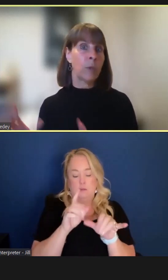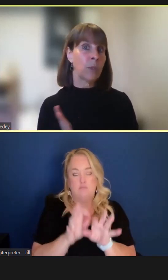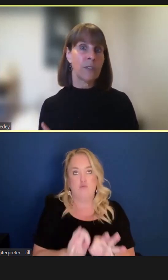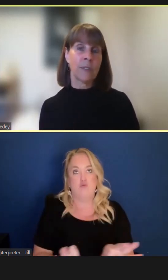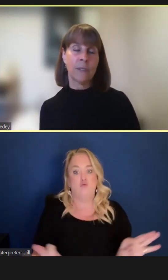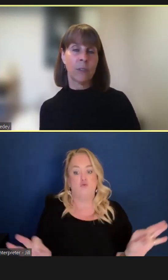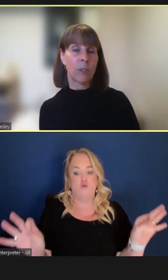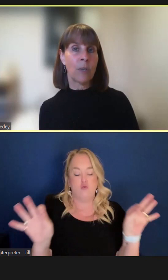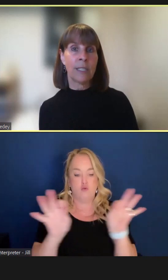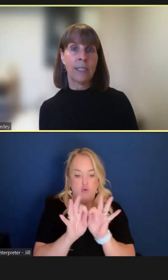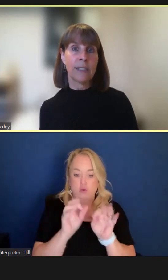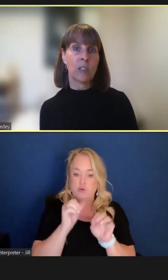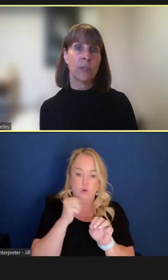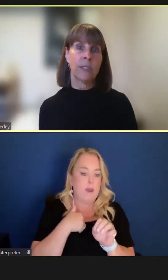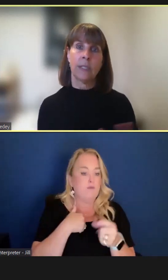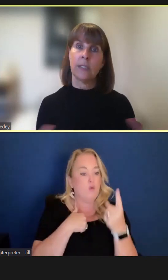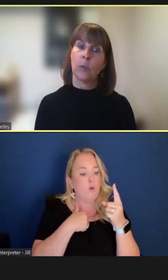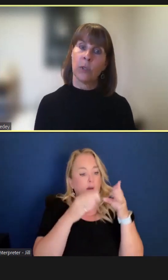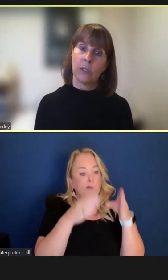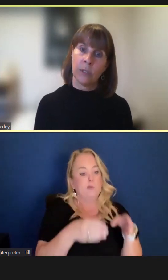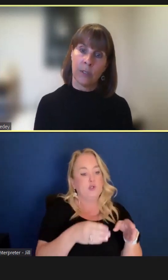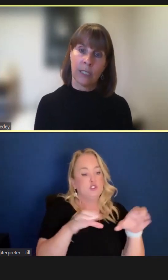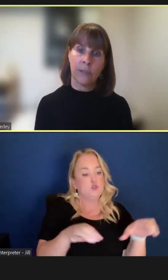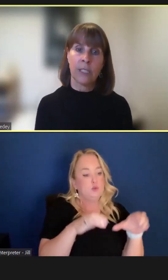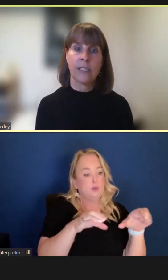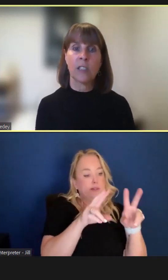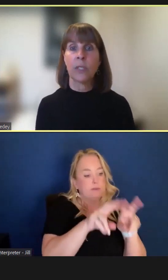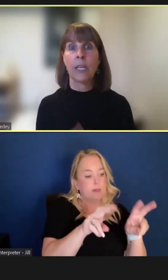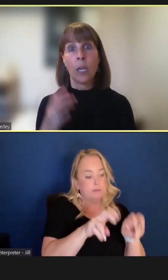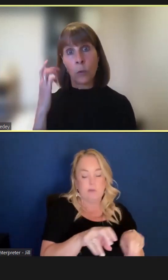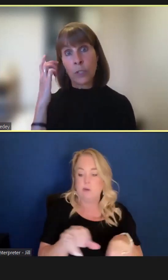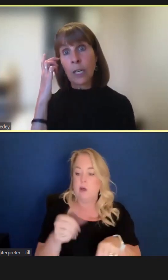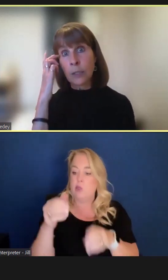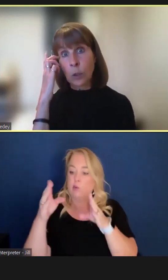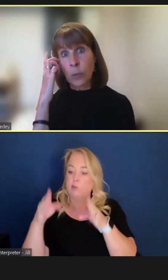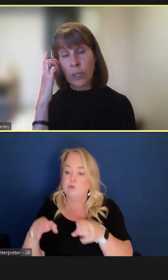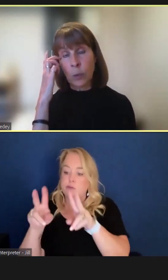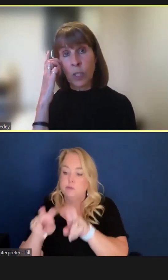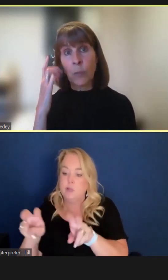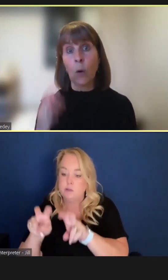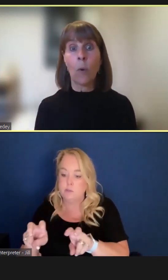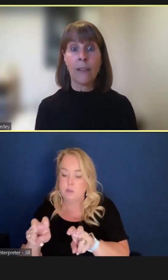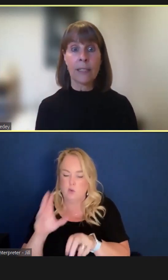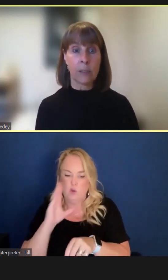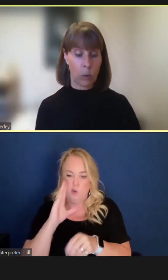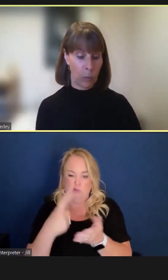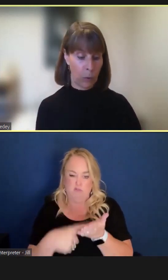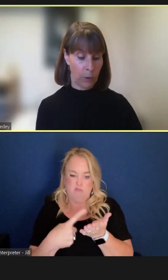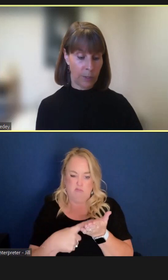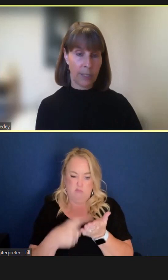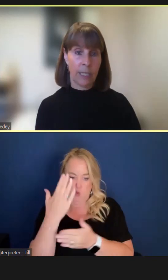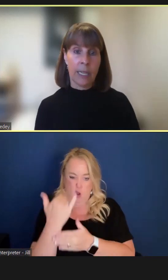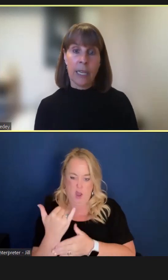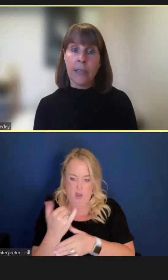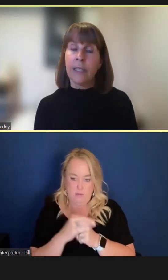person doing one assessment a different person doing a different assessment we'll talk a little bit in a minute about why that's so important the other